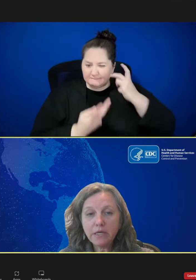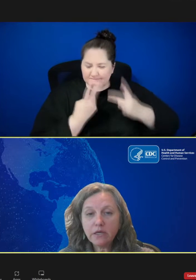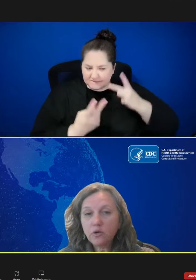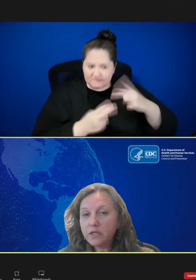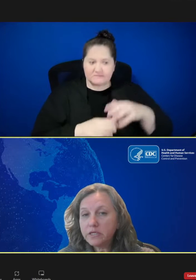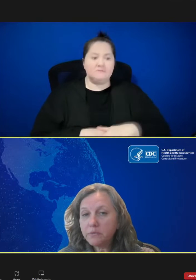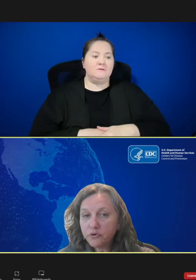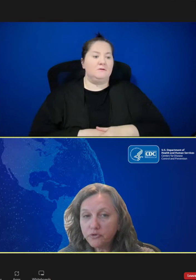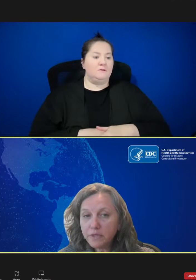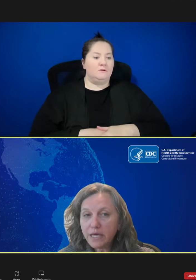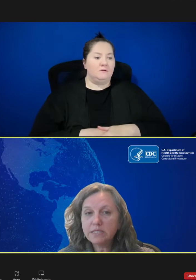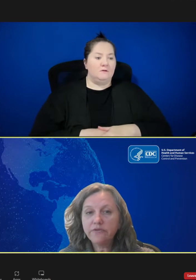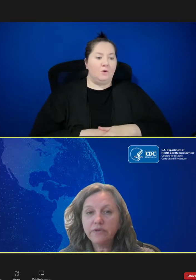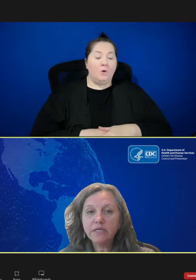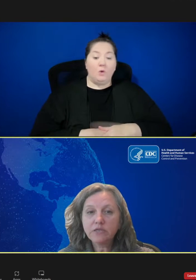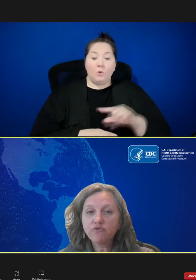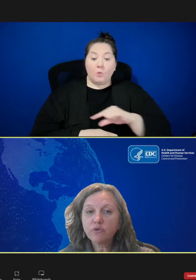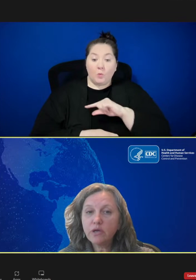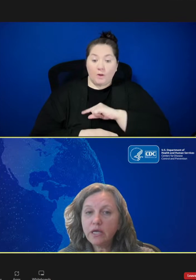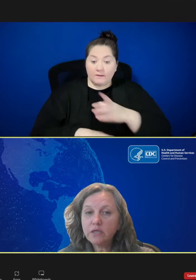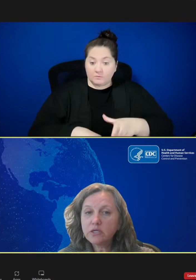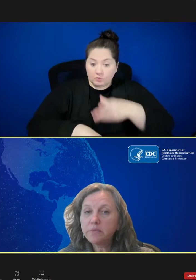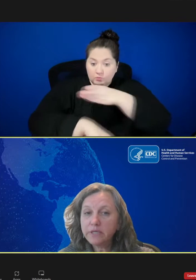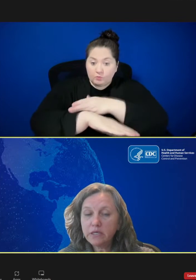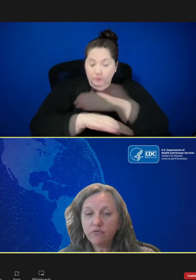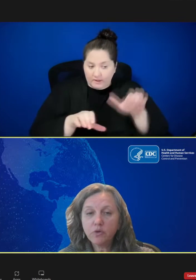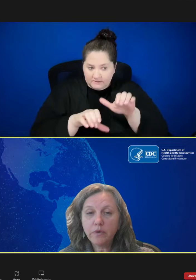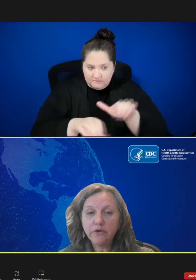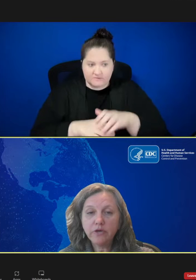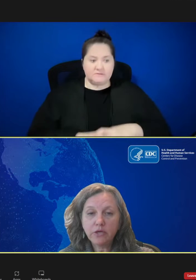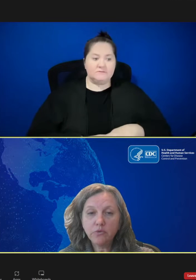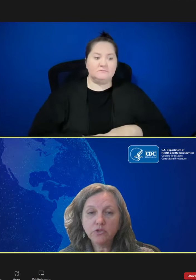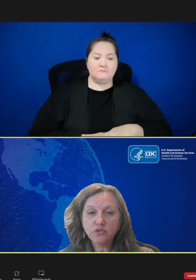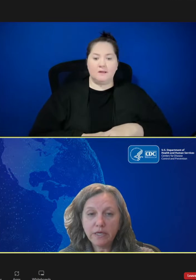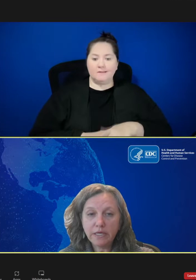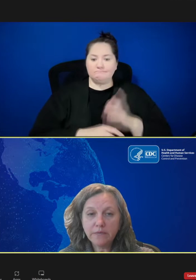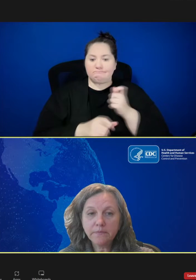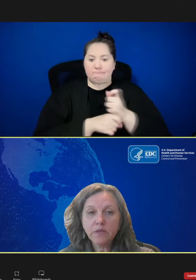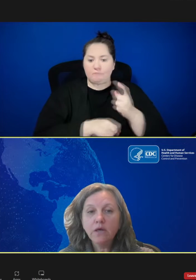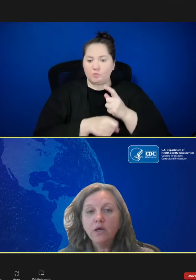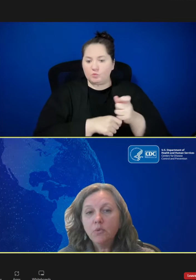in quality improvement activities and completing required annual training.